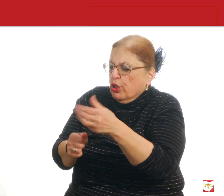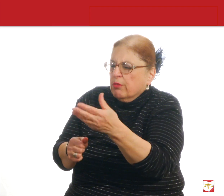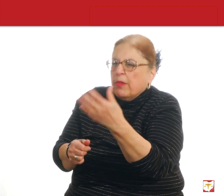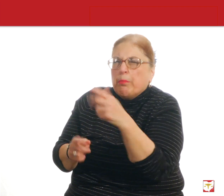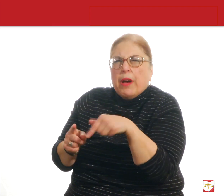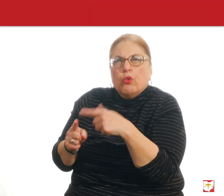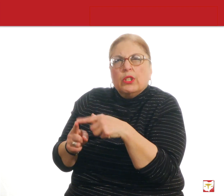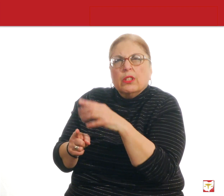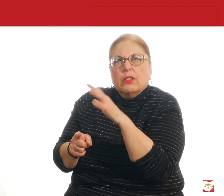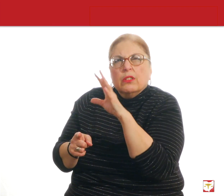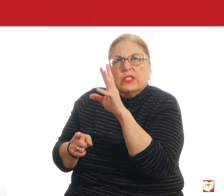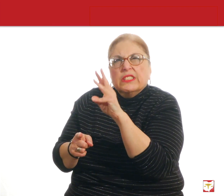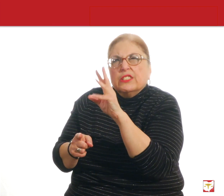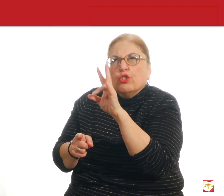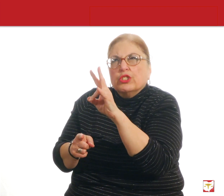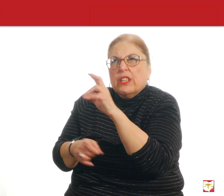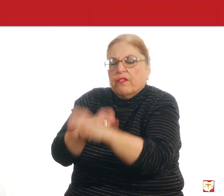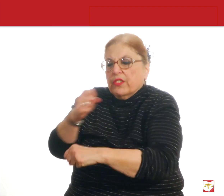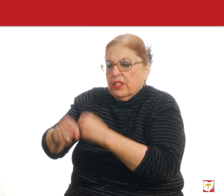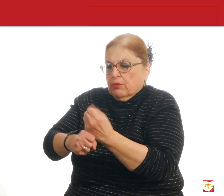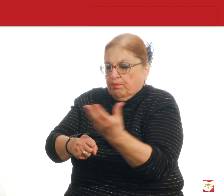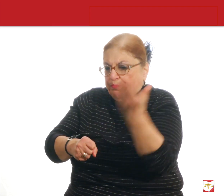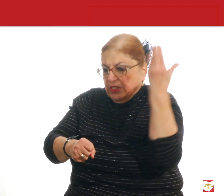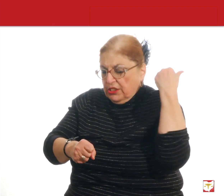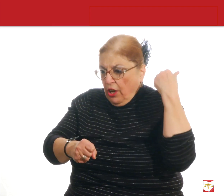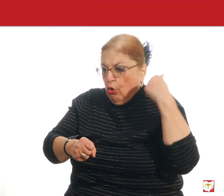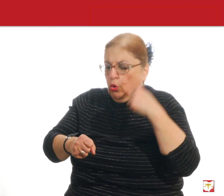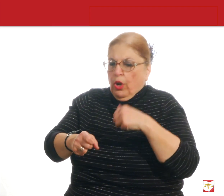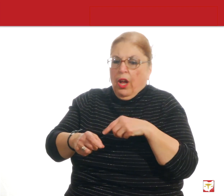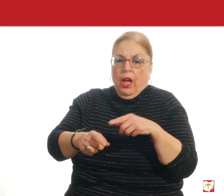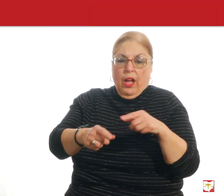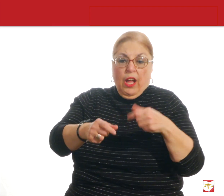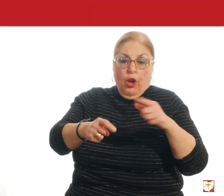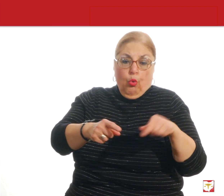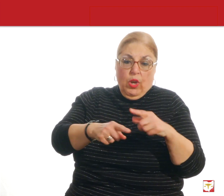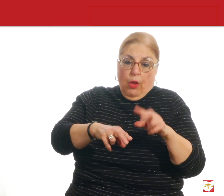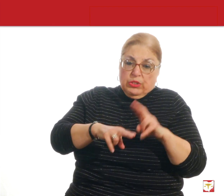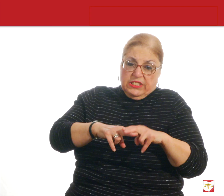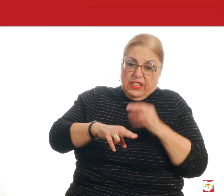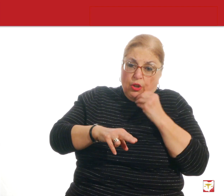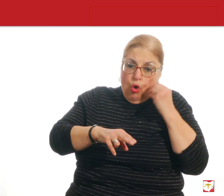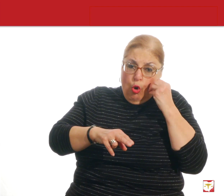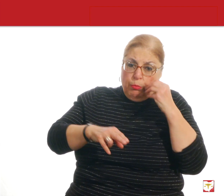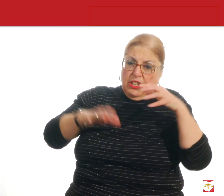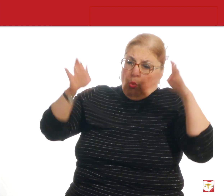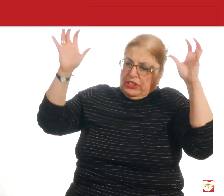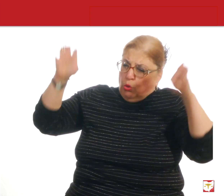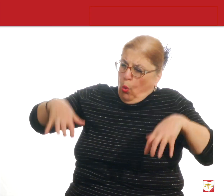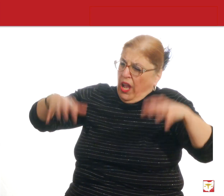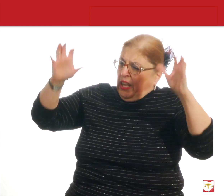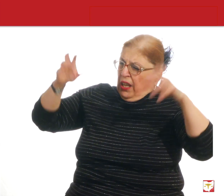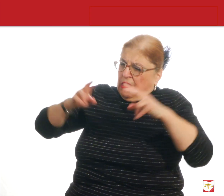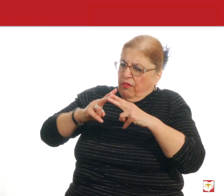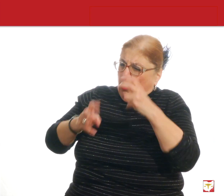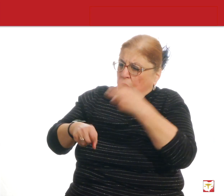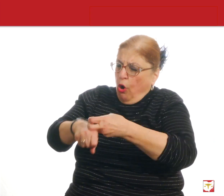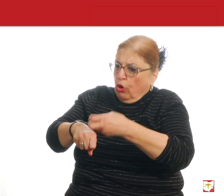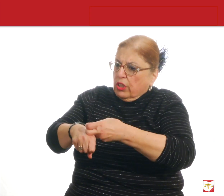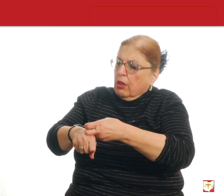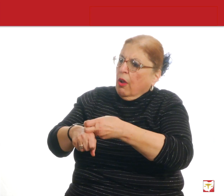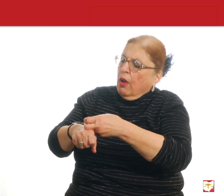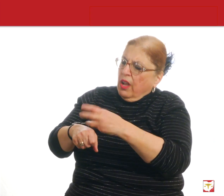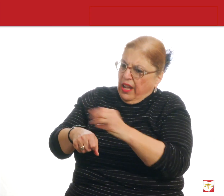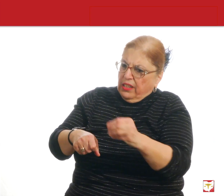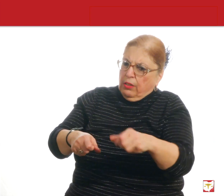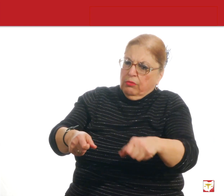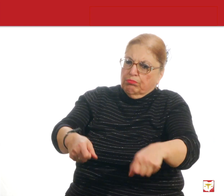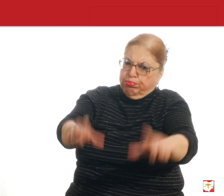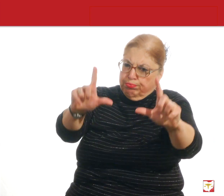I remember about five, six years ago I was sitting at home watching television and it was raining very hard